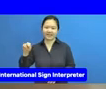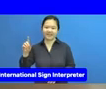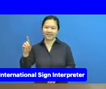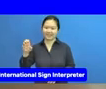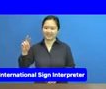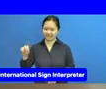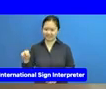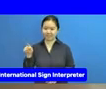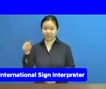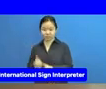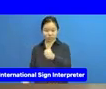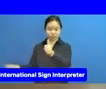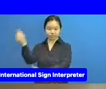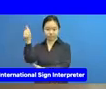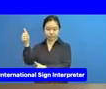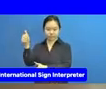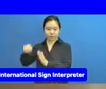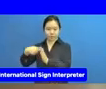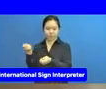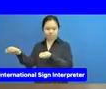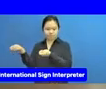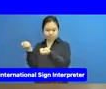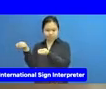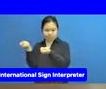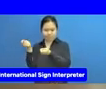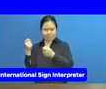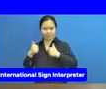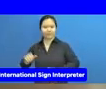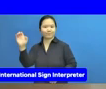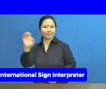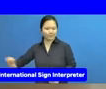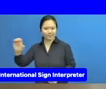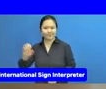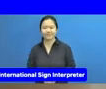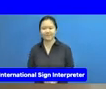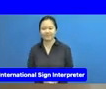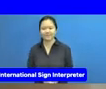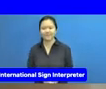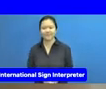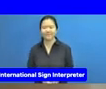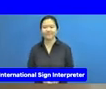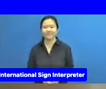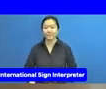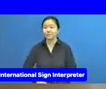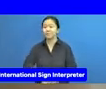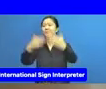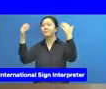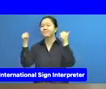Good morning everyone. I'm really happy to know that so many of you have registered and are here with us today tuning in